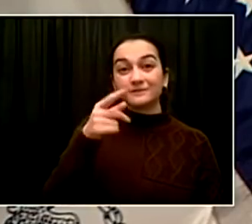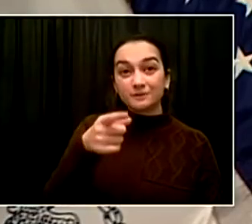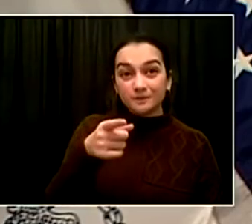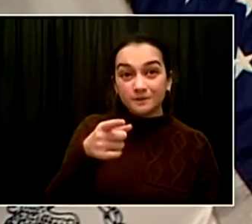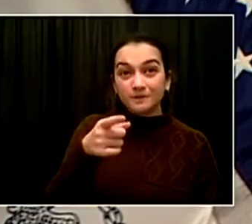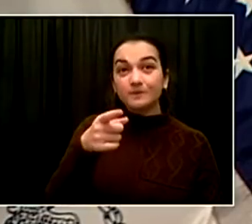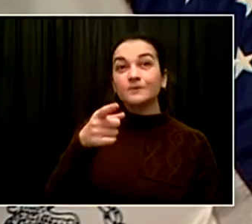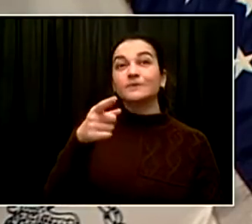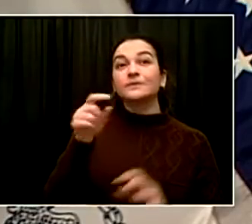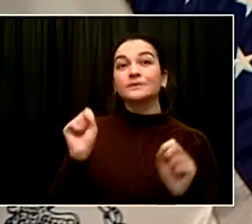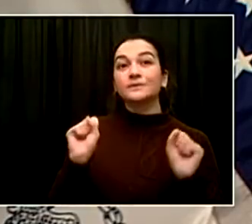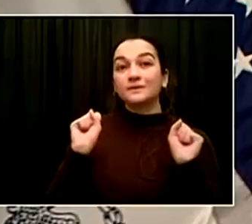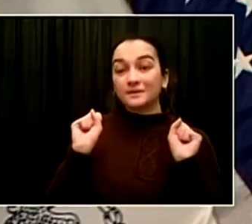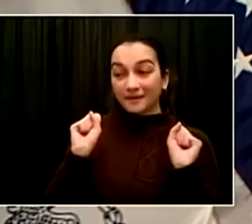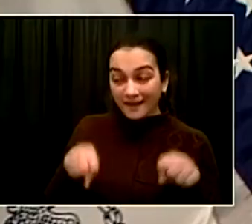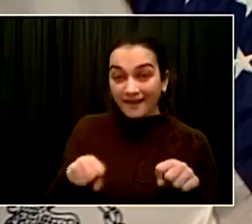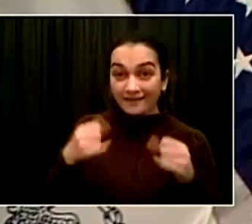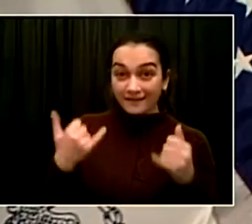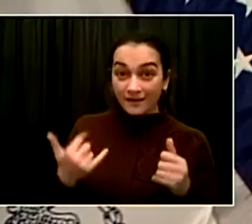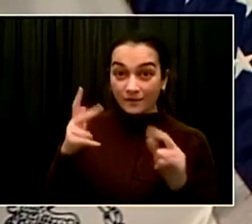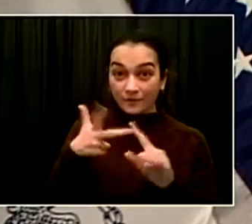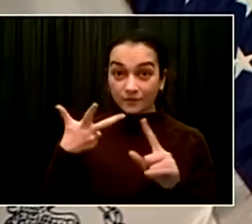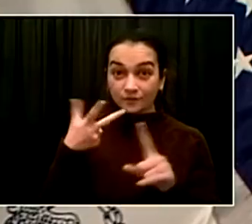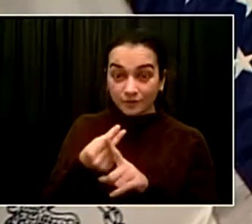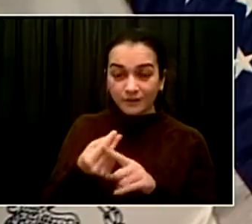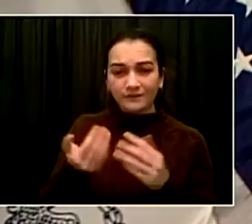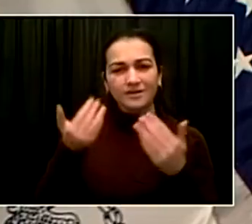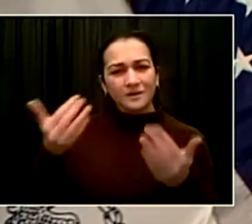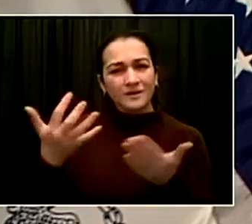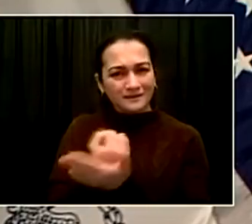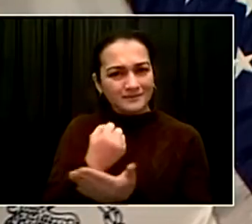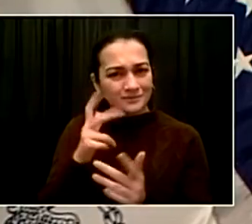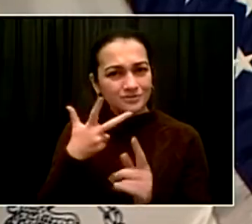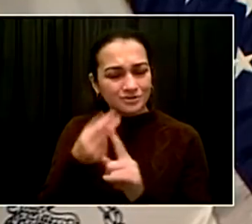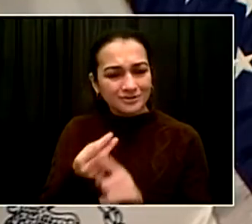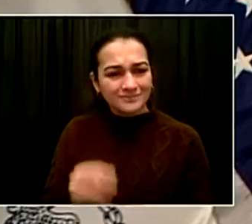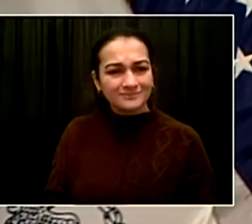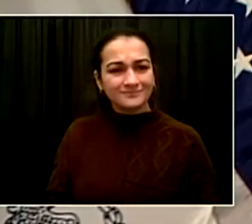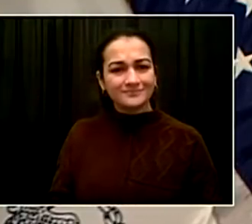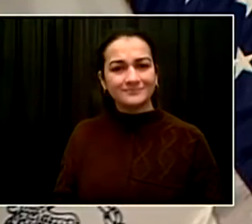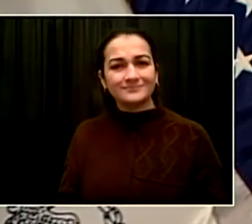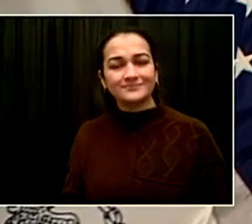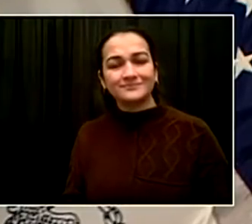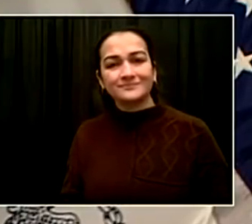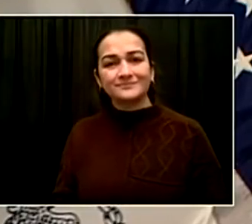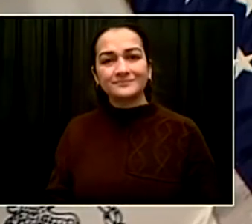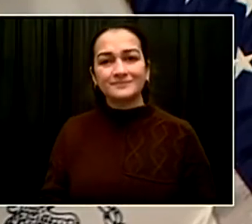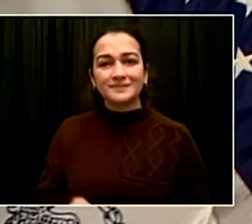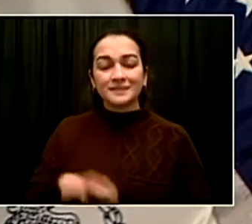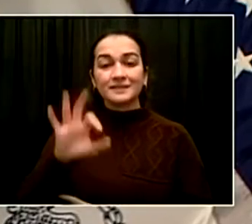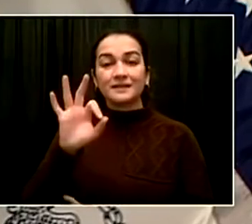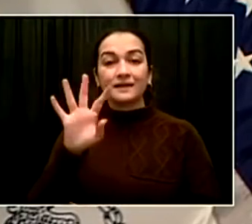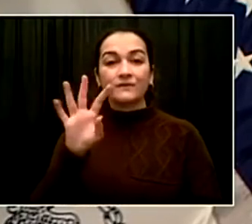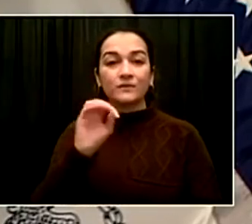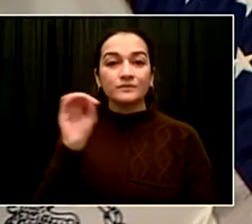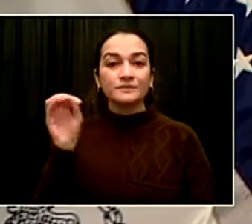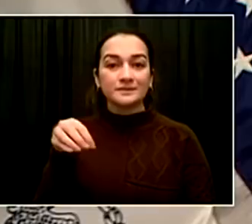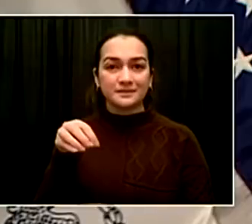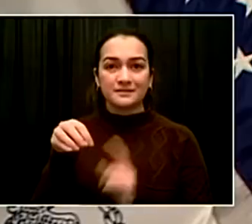VACCINATED. THAT MAKES A HUGE DIFFERENCE HERE.